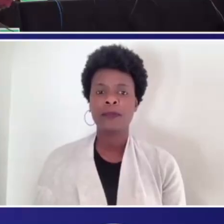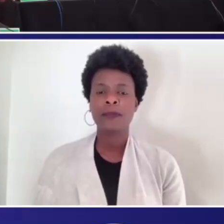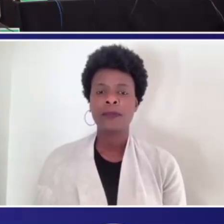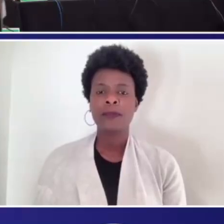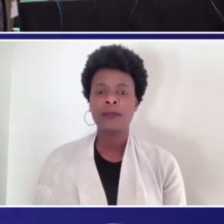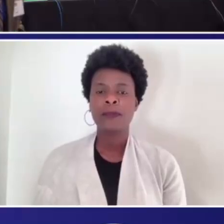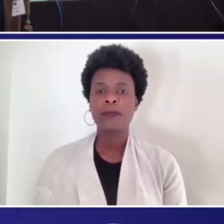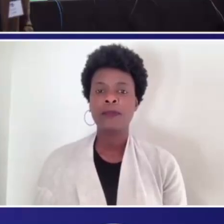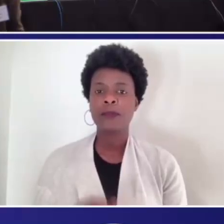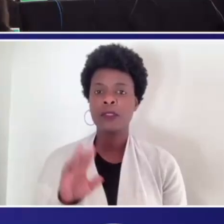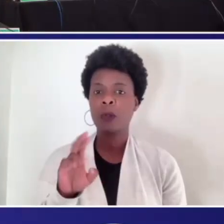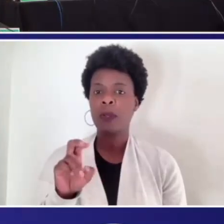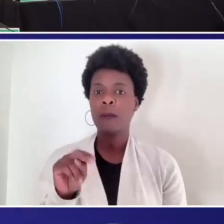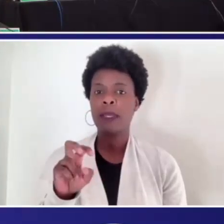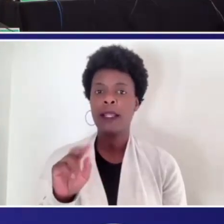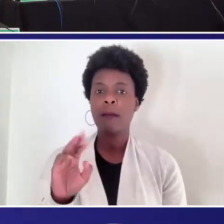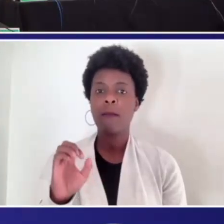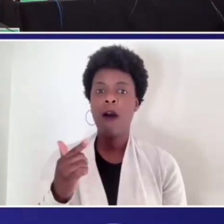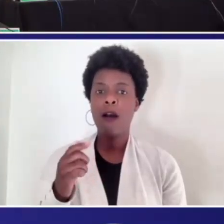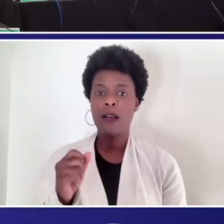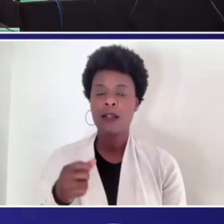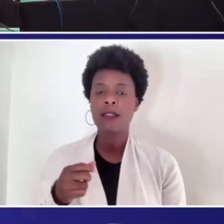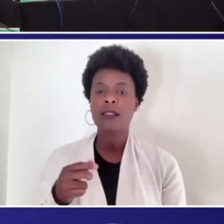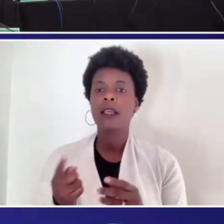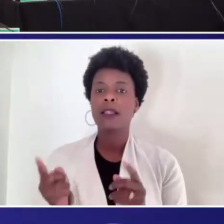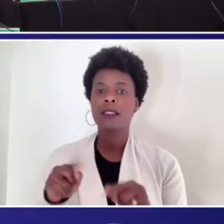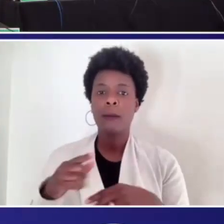Okay. So, Bennett Boggs coming to the table for the state constituency.